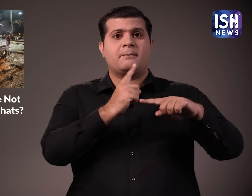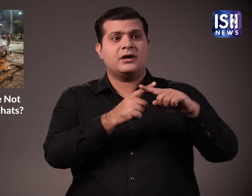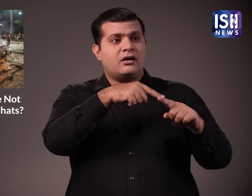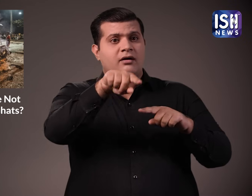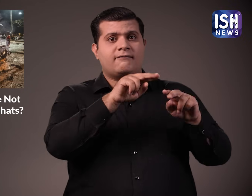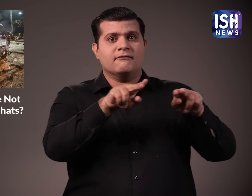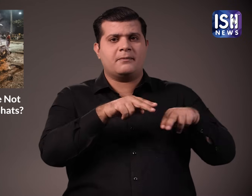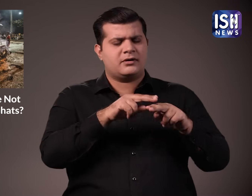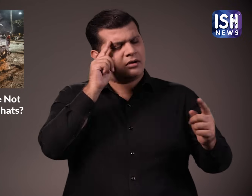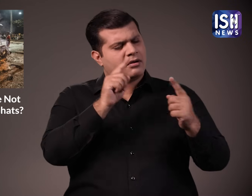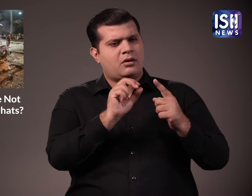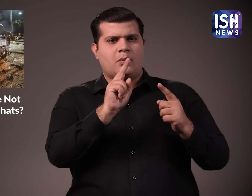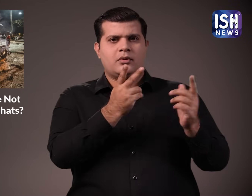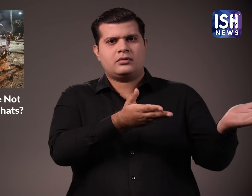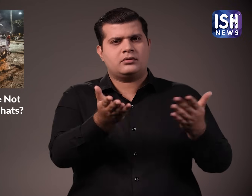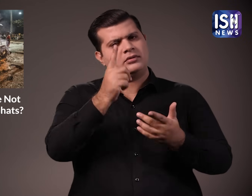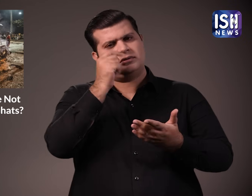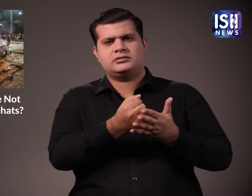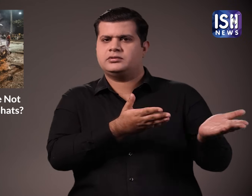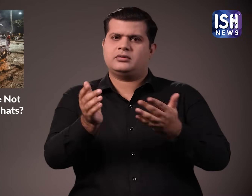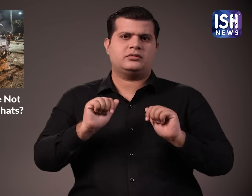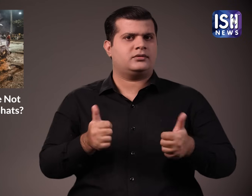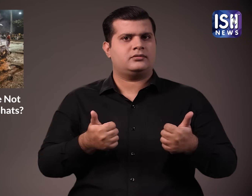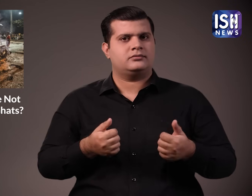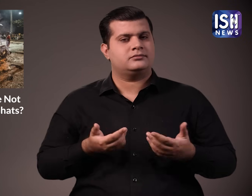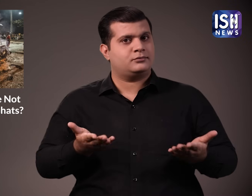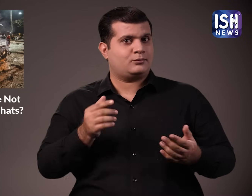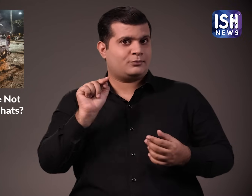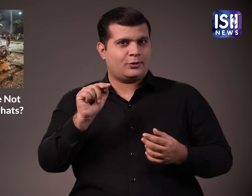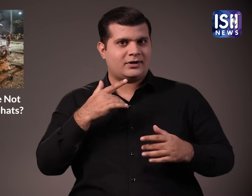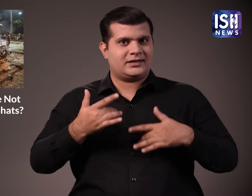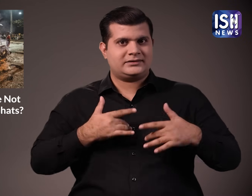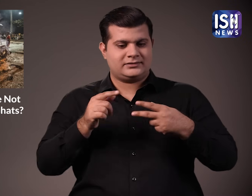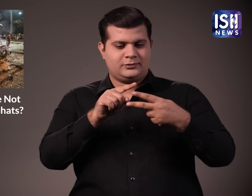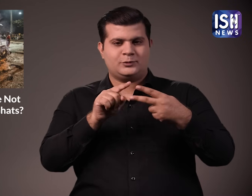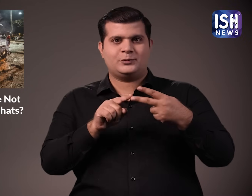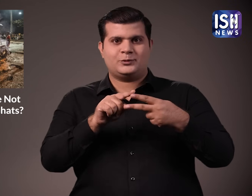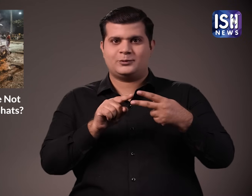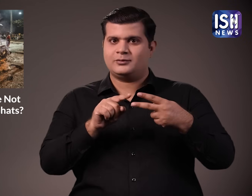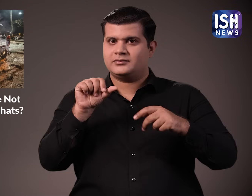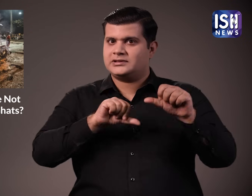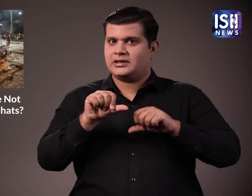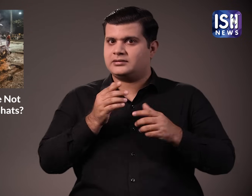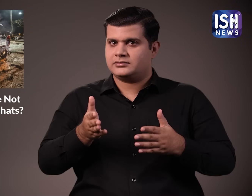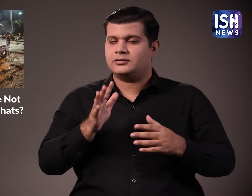and if the family agrees to their decision then they definitely can. These 2 scientific reason are interesting, isn't it?